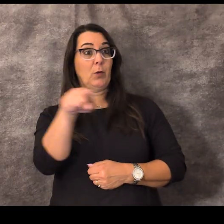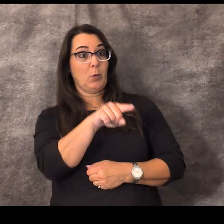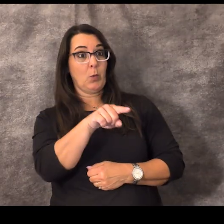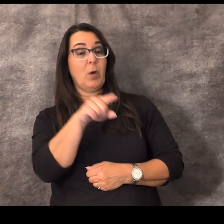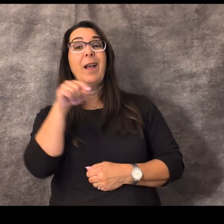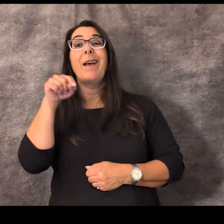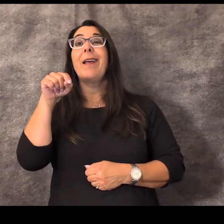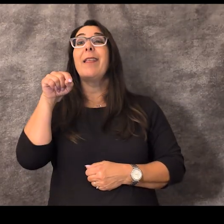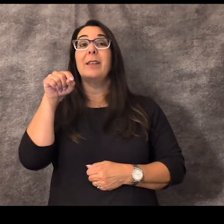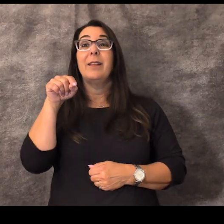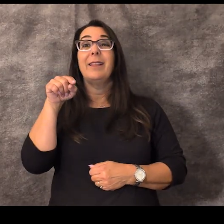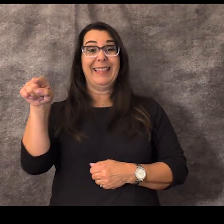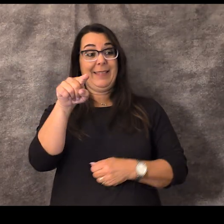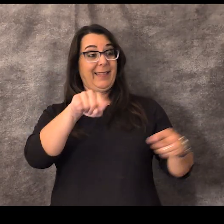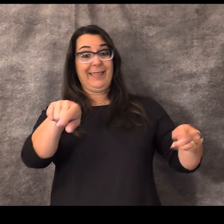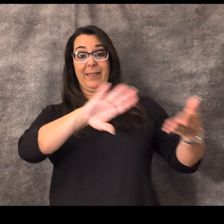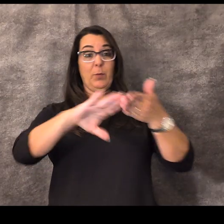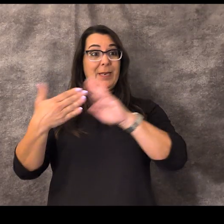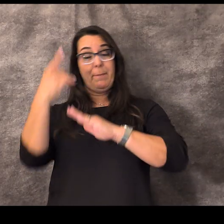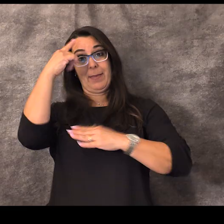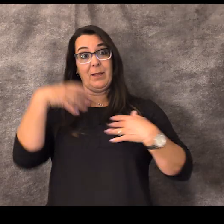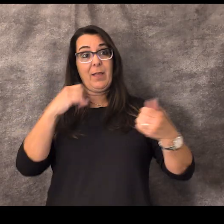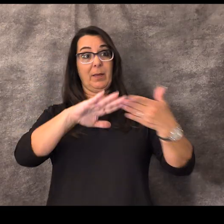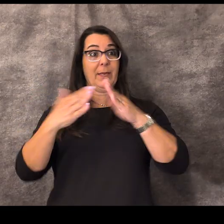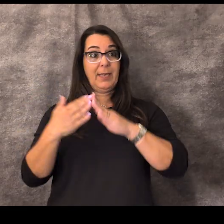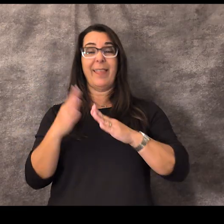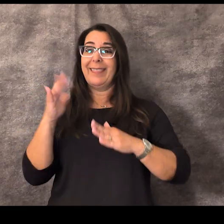like you, you know, should feel good about this result. And,